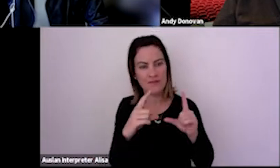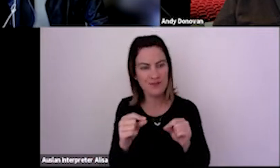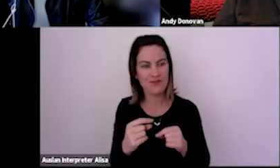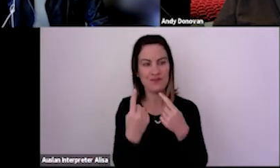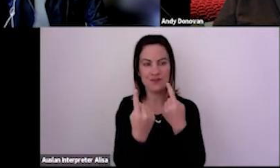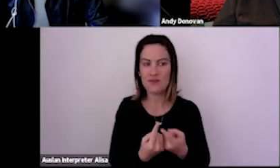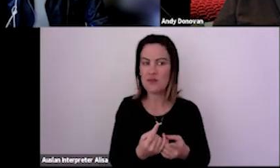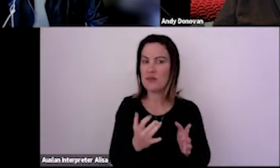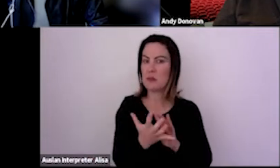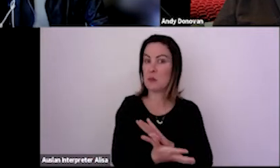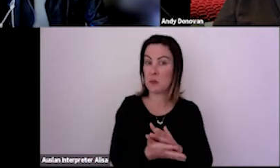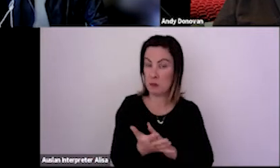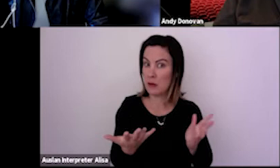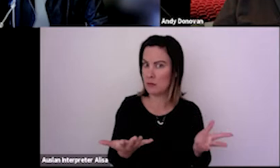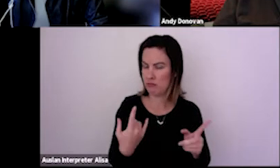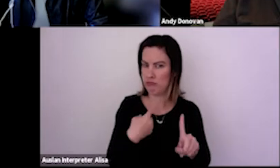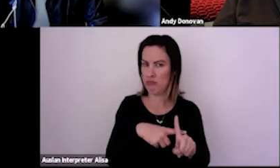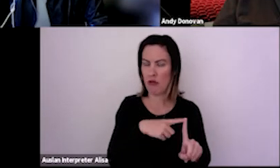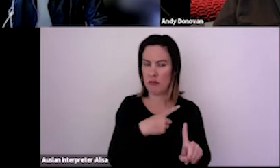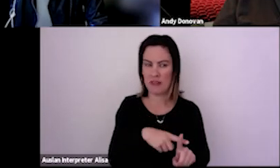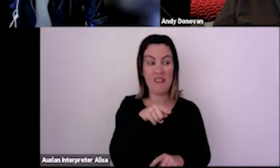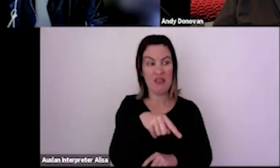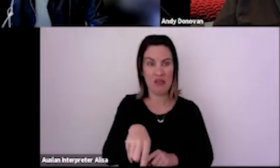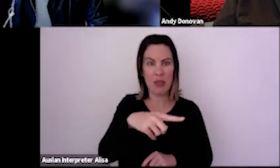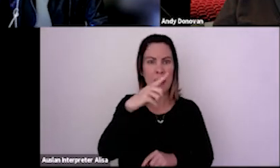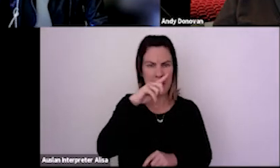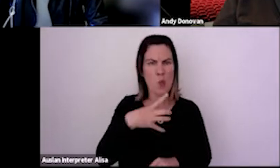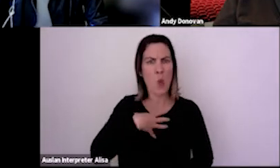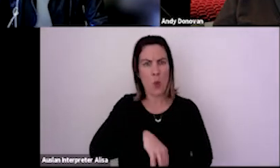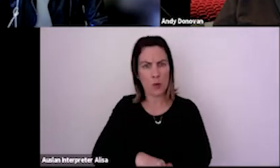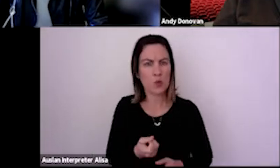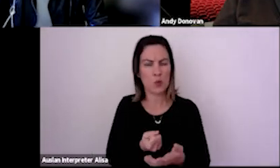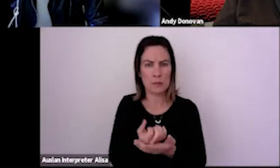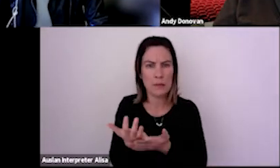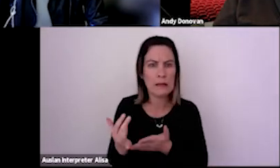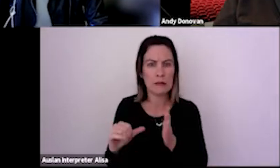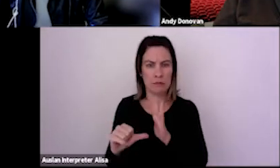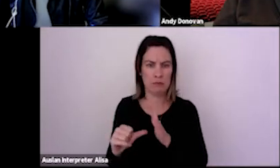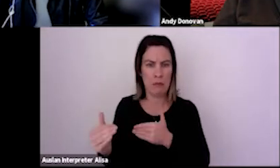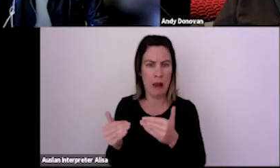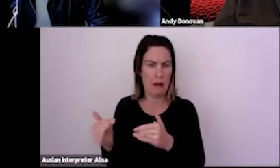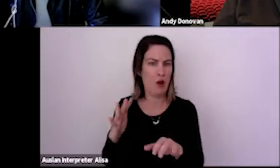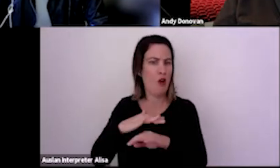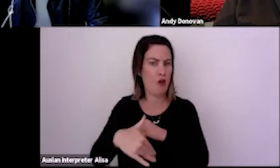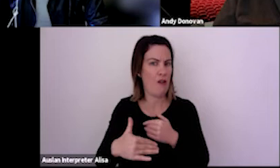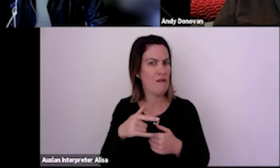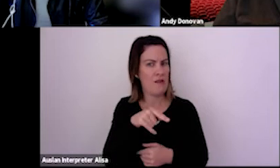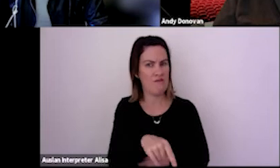in terms of wanting to spend their cultural budget. So much uncertainty remains on what events will go ahead,